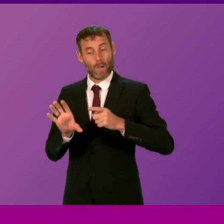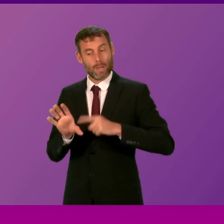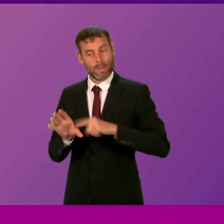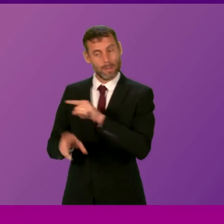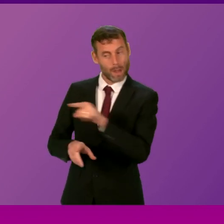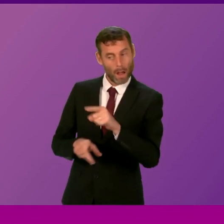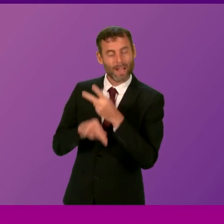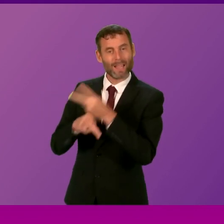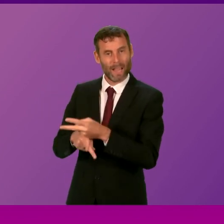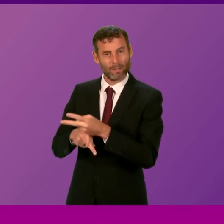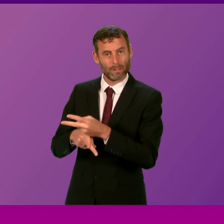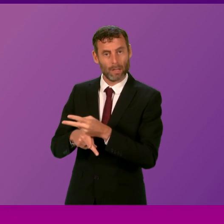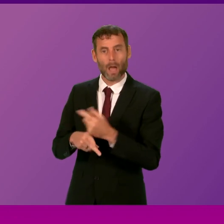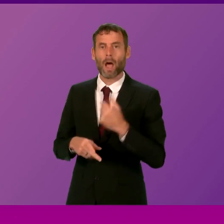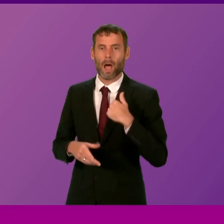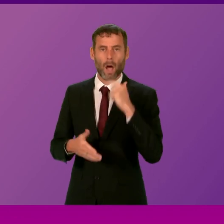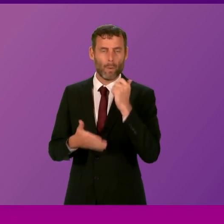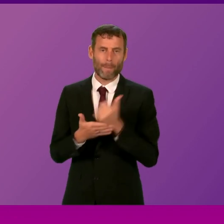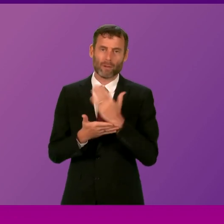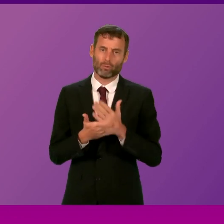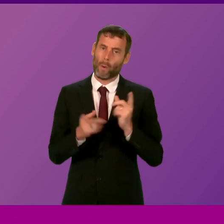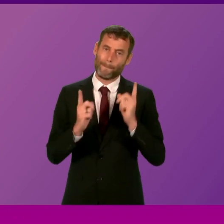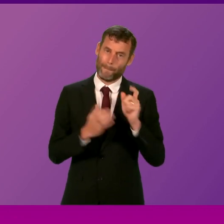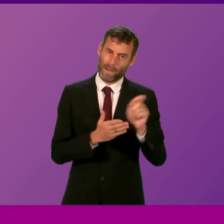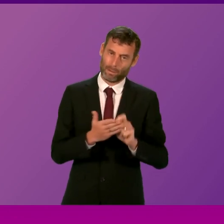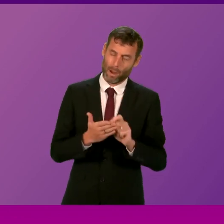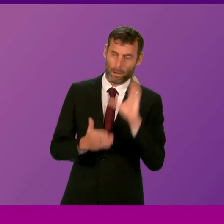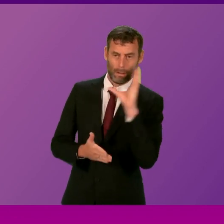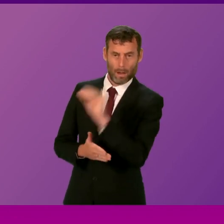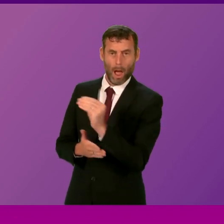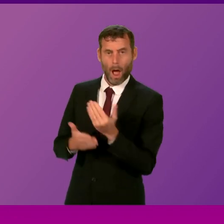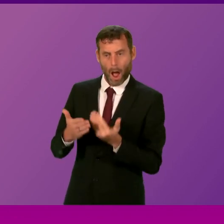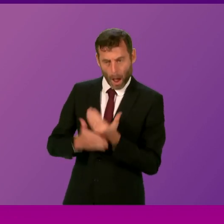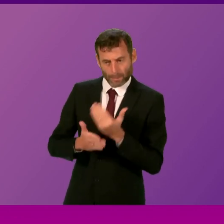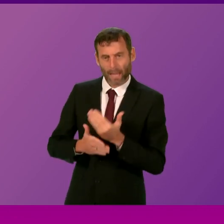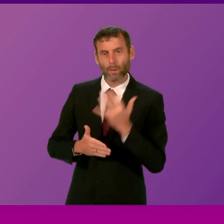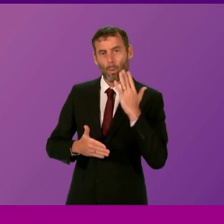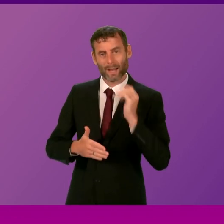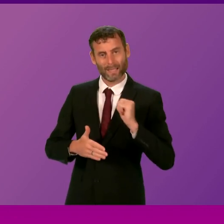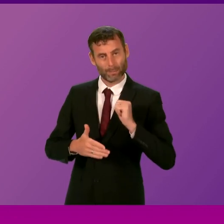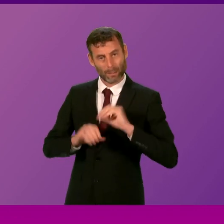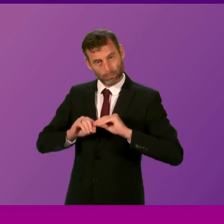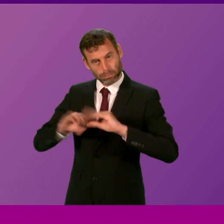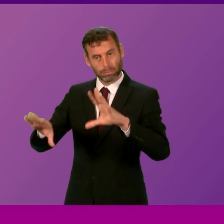I will ensure that the minister writes to her with an update on progress and the timetable for that.